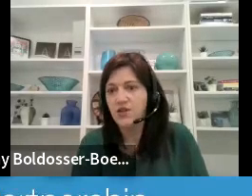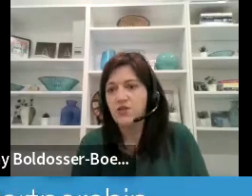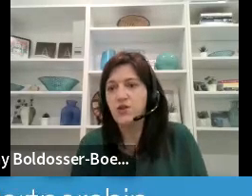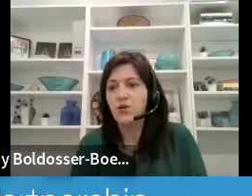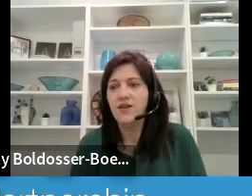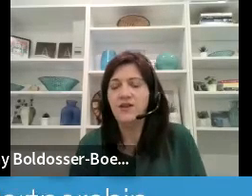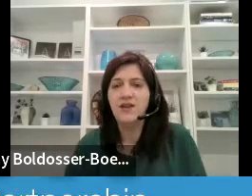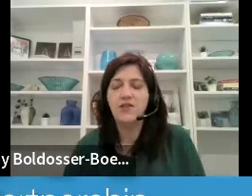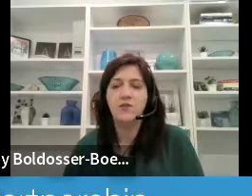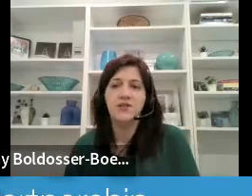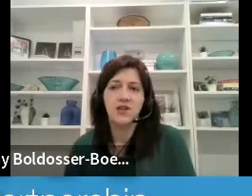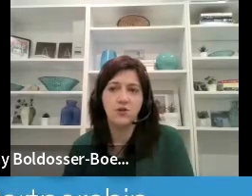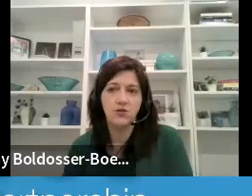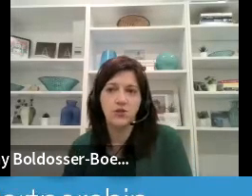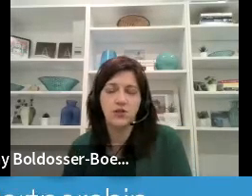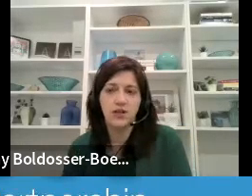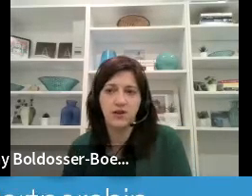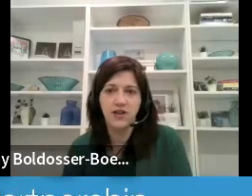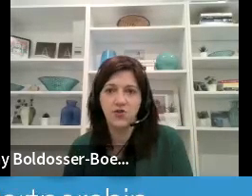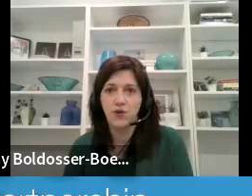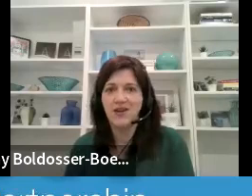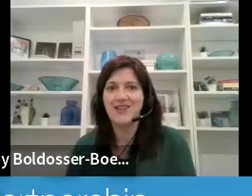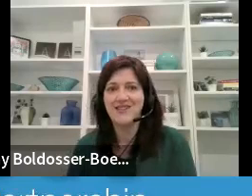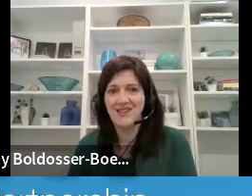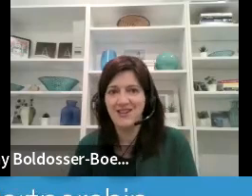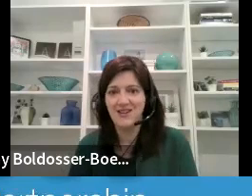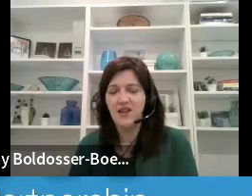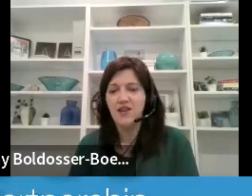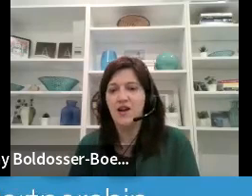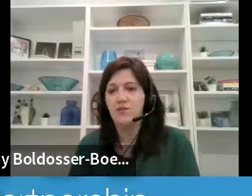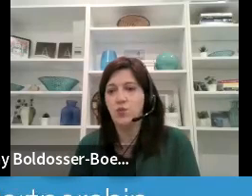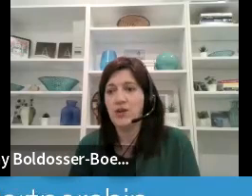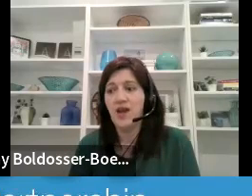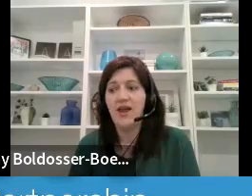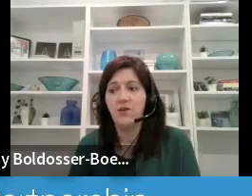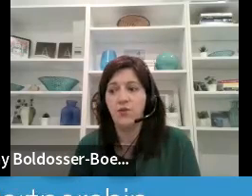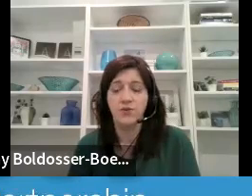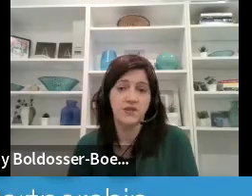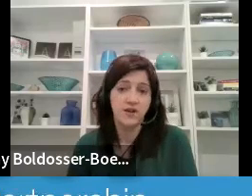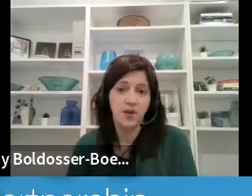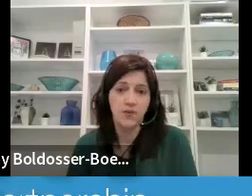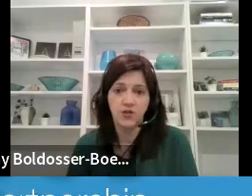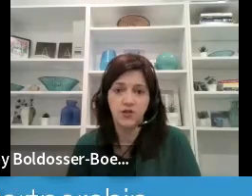So, indeed, at the multistakeholder hearing in 2019, we had there was not an opportunity